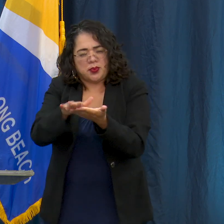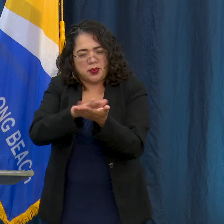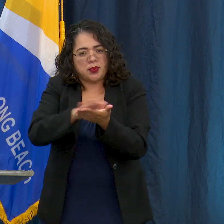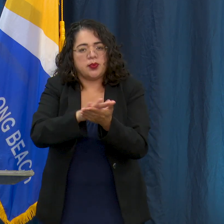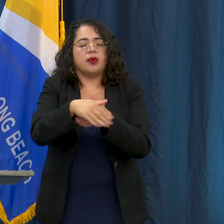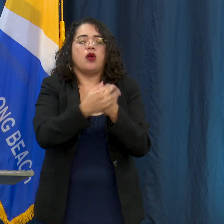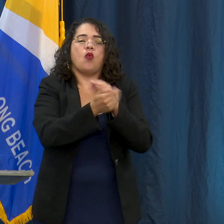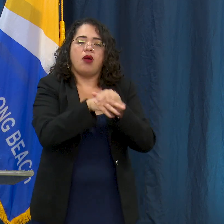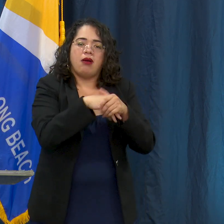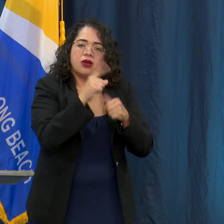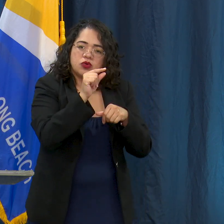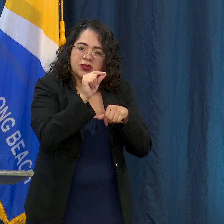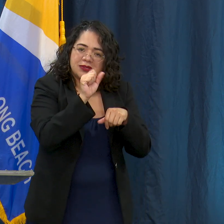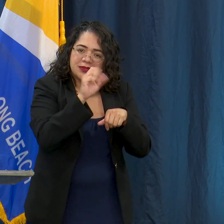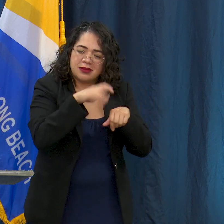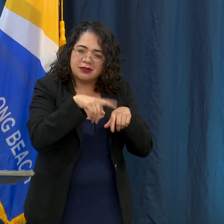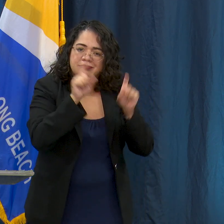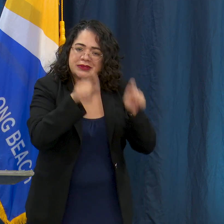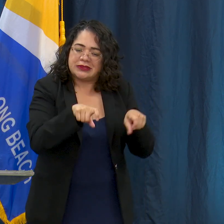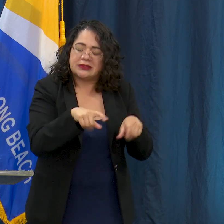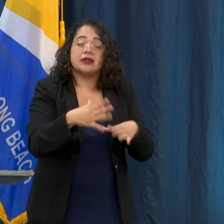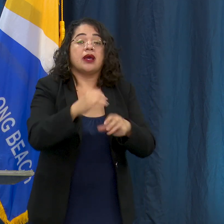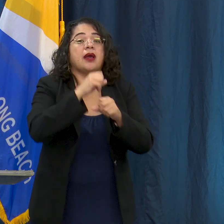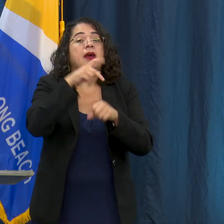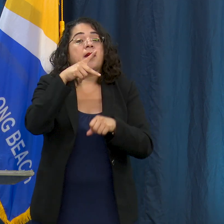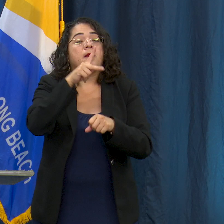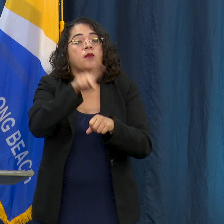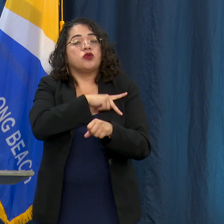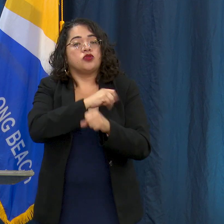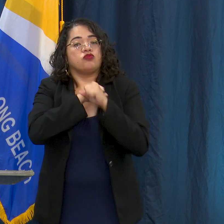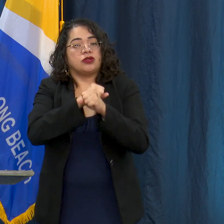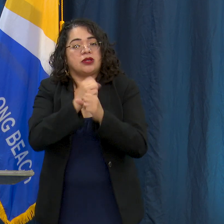wearing the proper protective equipment, that they have enough protective